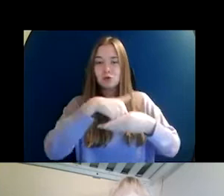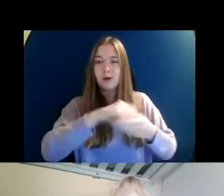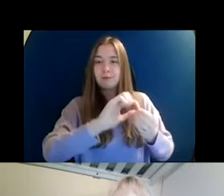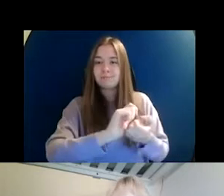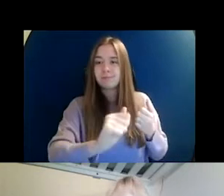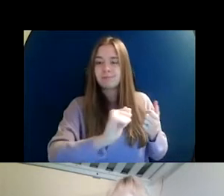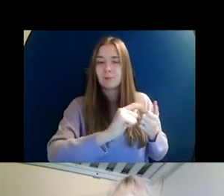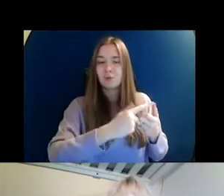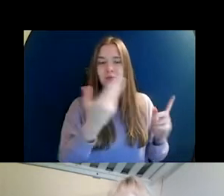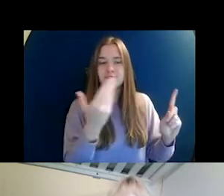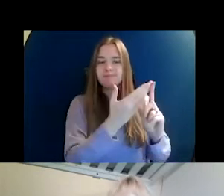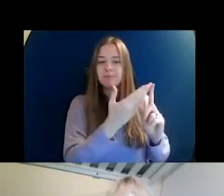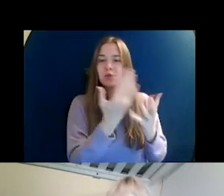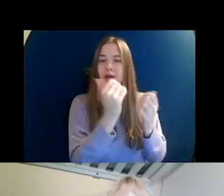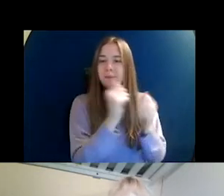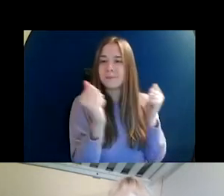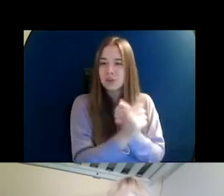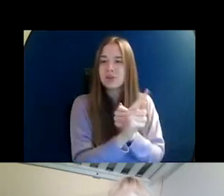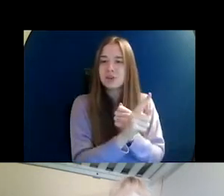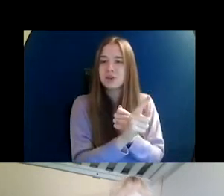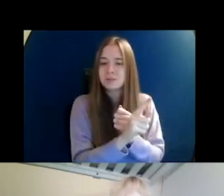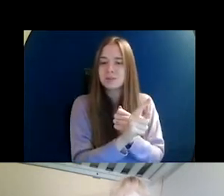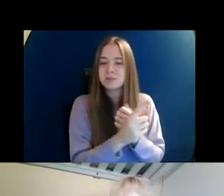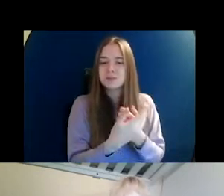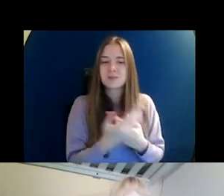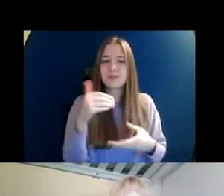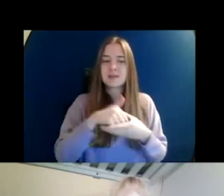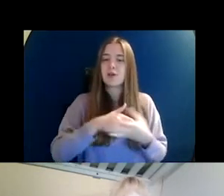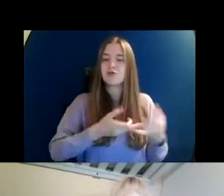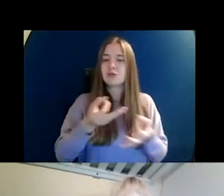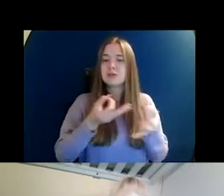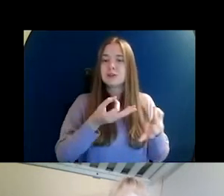and a huge part of this is like a good degree in internal strategy. So last year, Collective Architecture